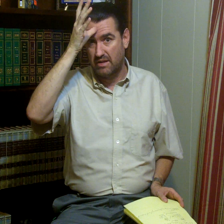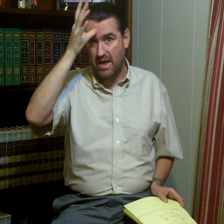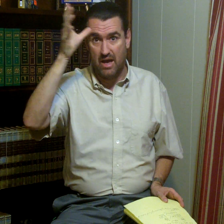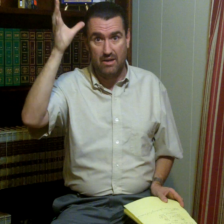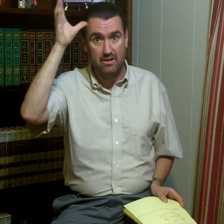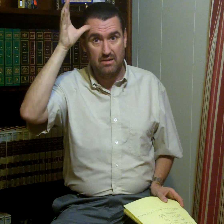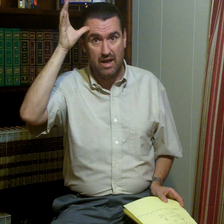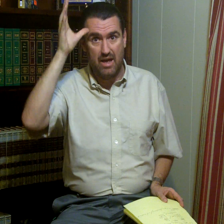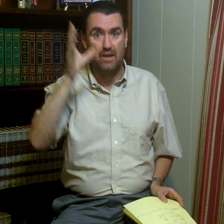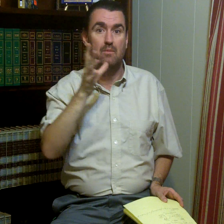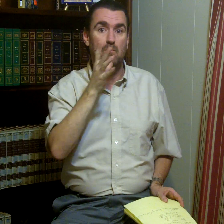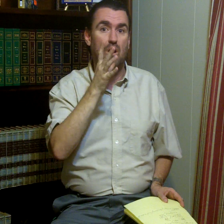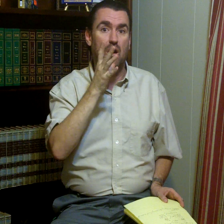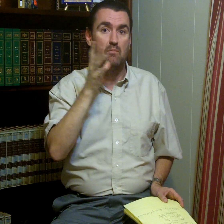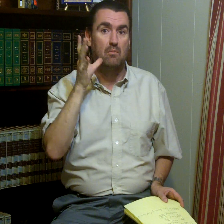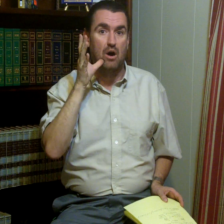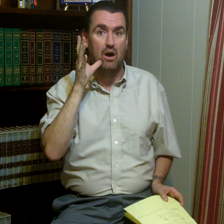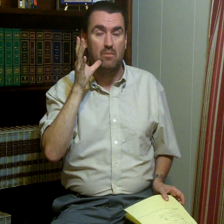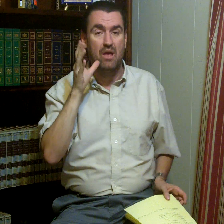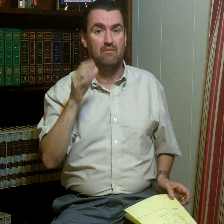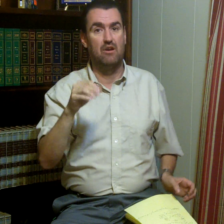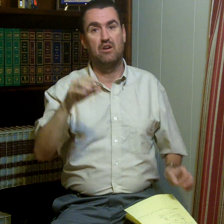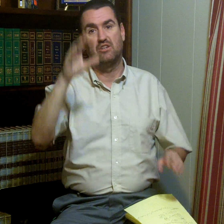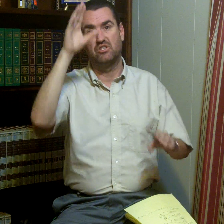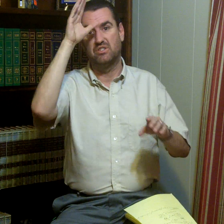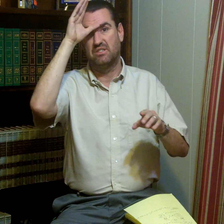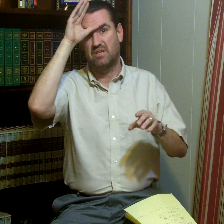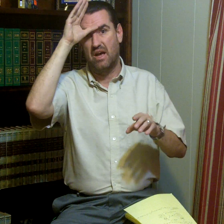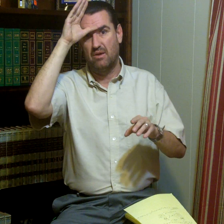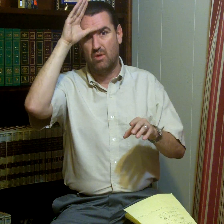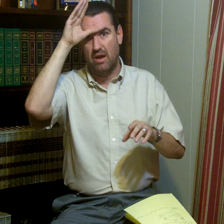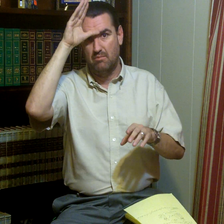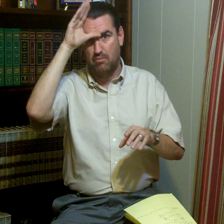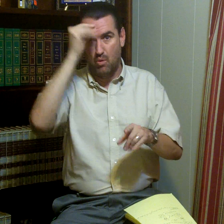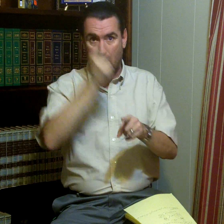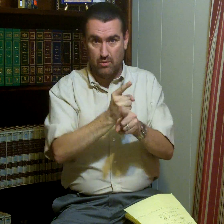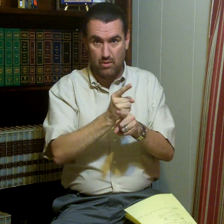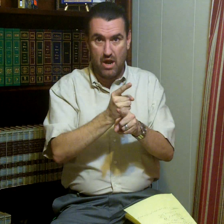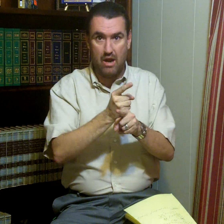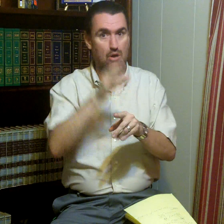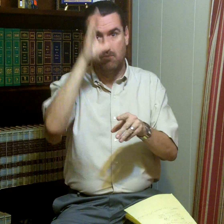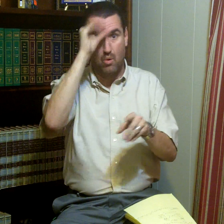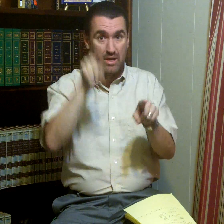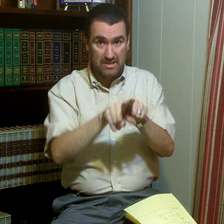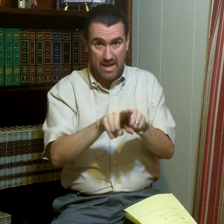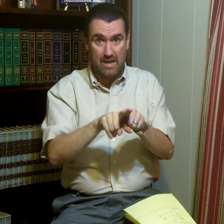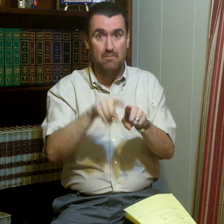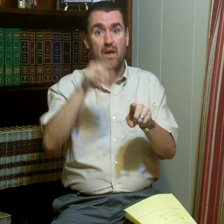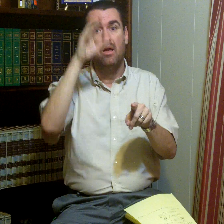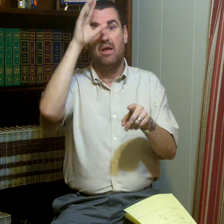dad dad mom mom variations in sign right? boy right or boy same